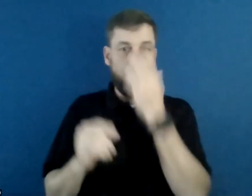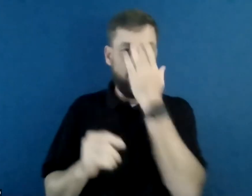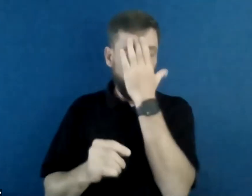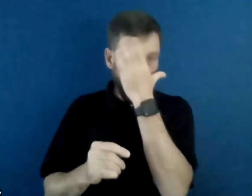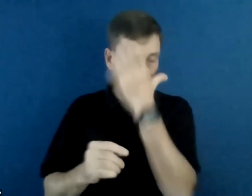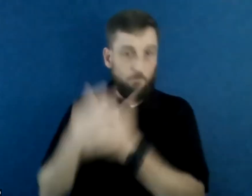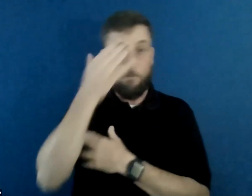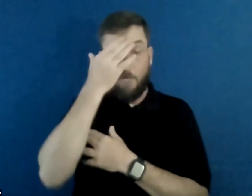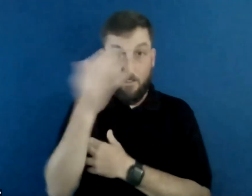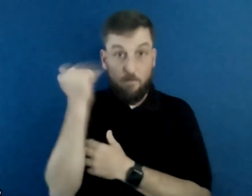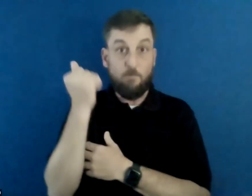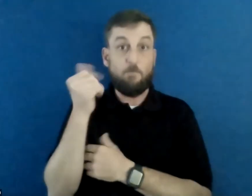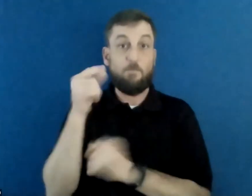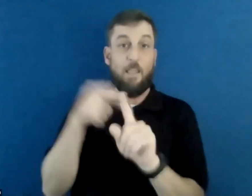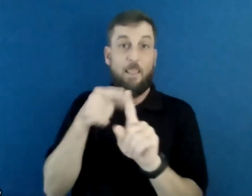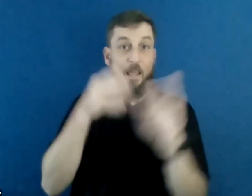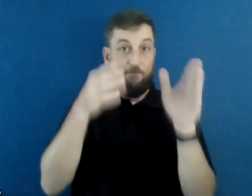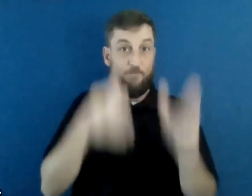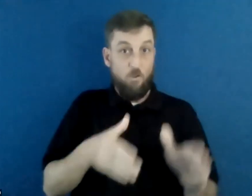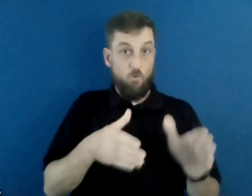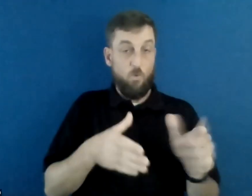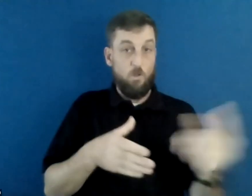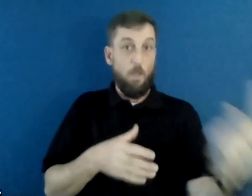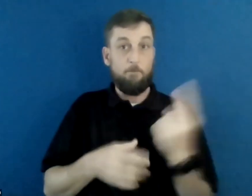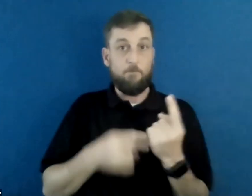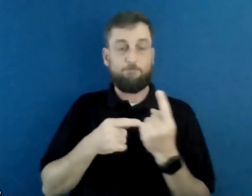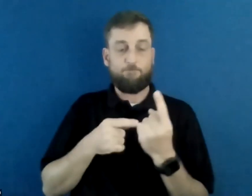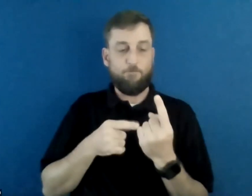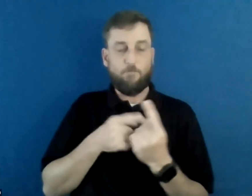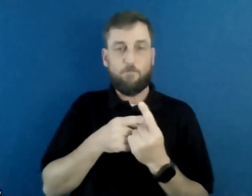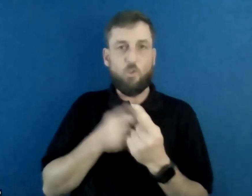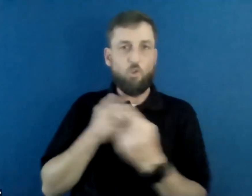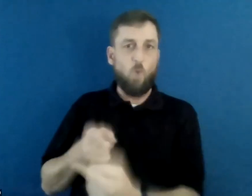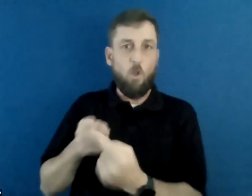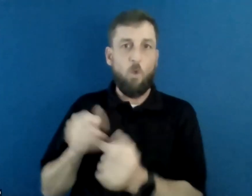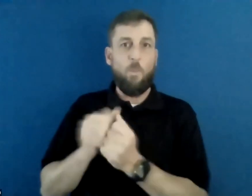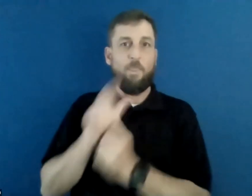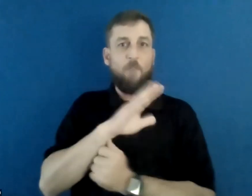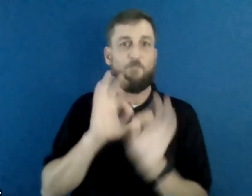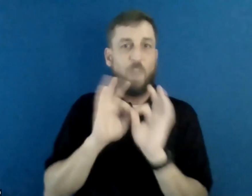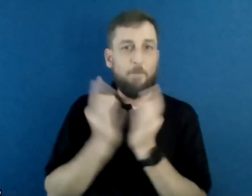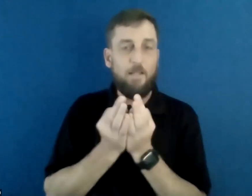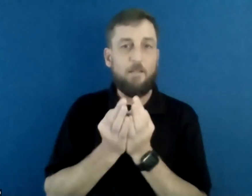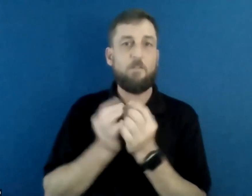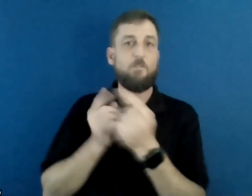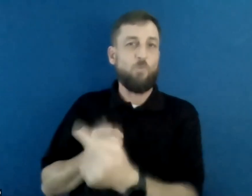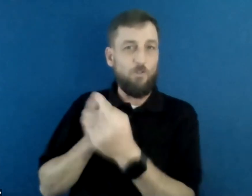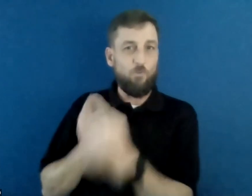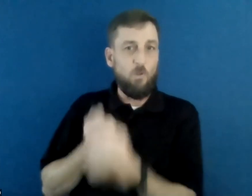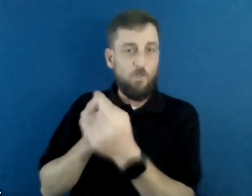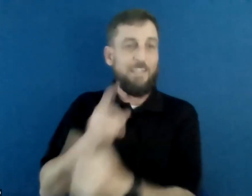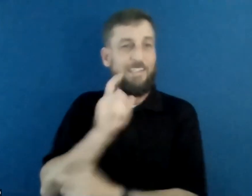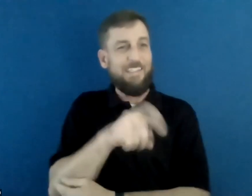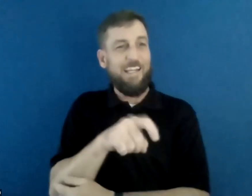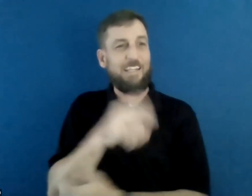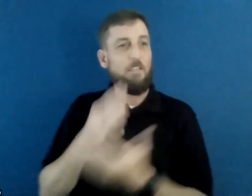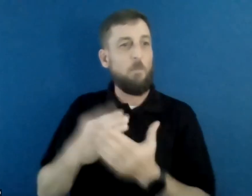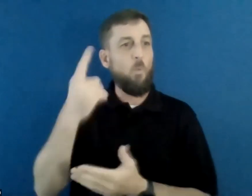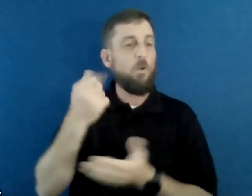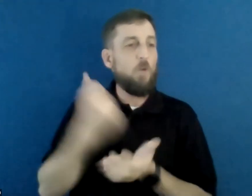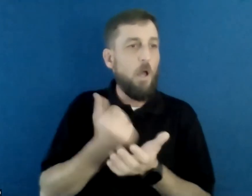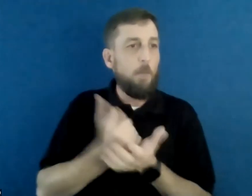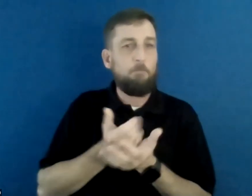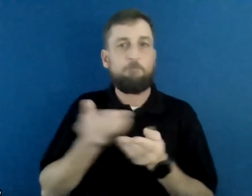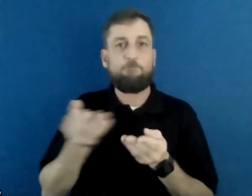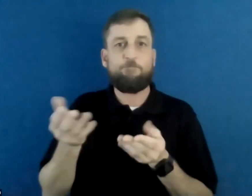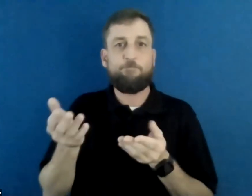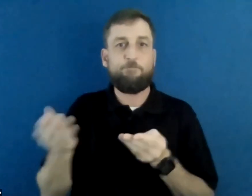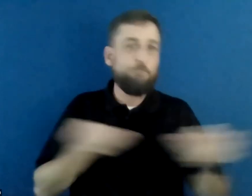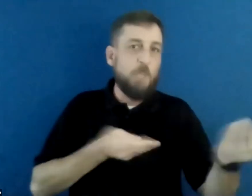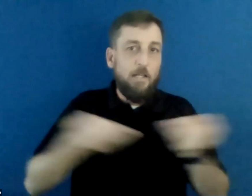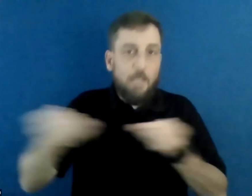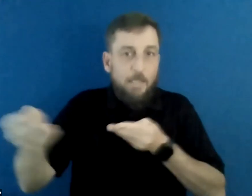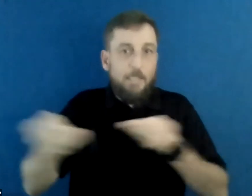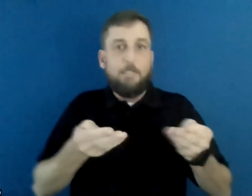Because its individual comes in and they're, they're struggling with their family or natural support, and they feel like they need someone to mitigate or manage that conversation.